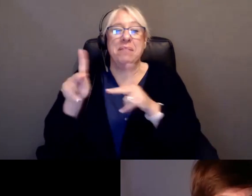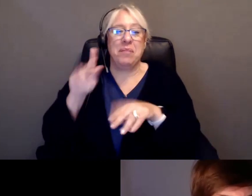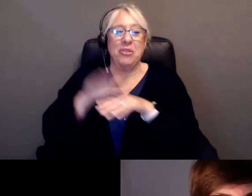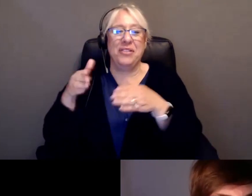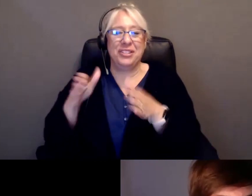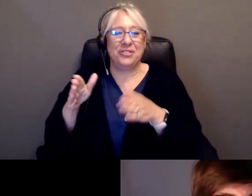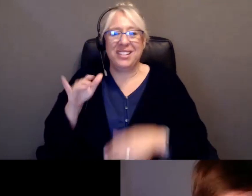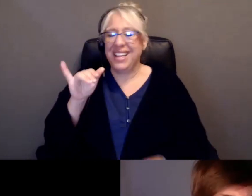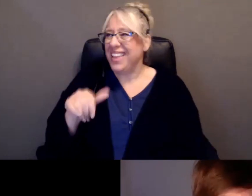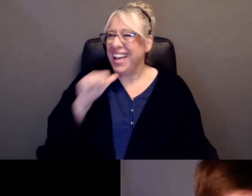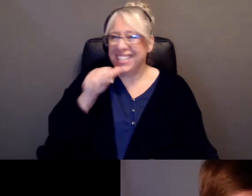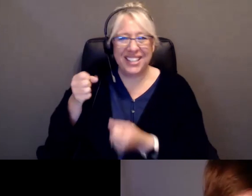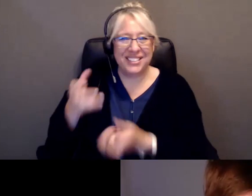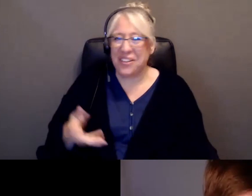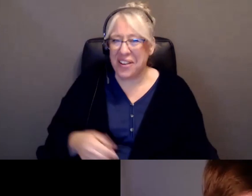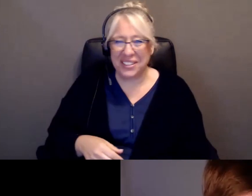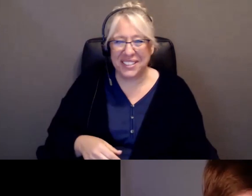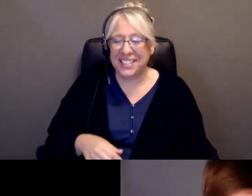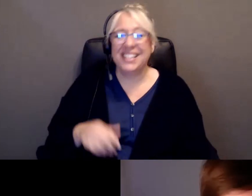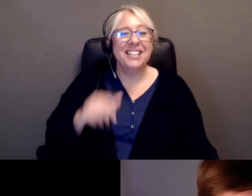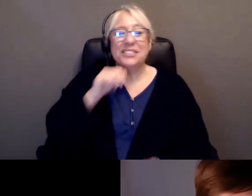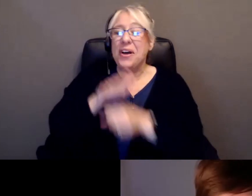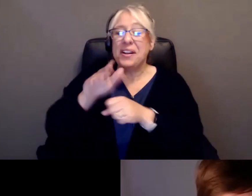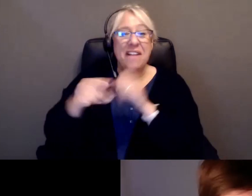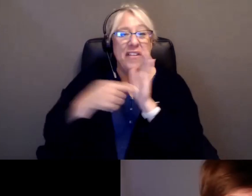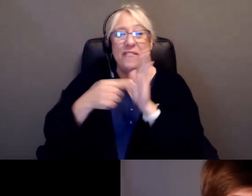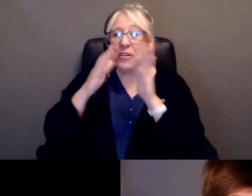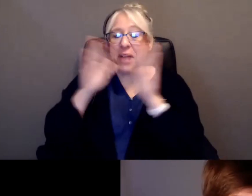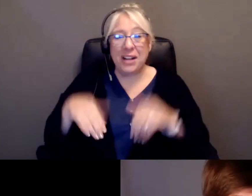caused it. It’s lack of affordable housing. People shouldn't have ever been housed in institutions.